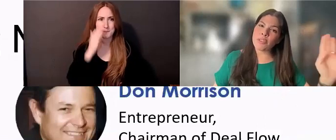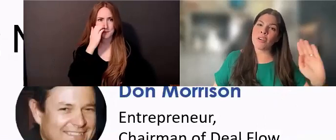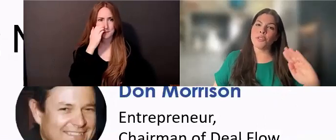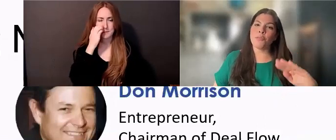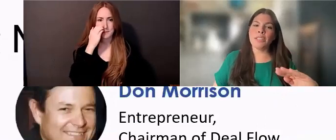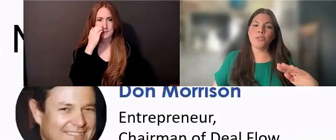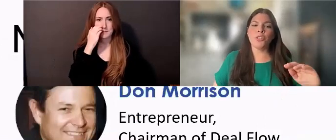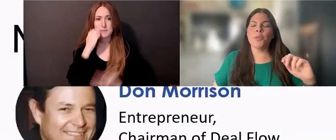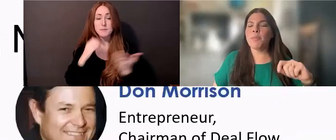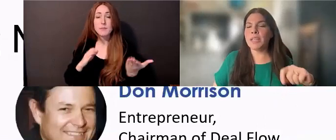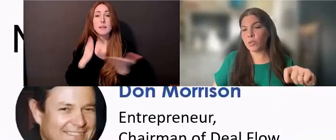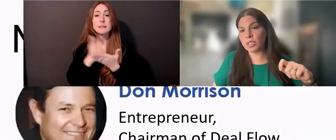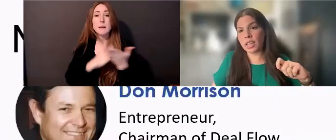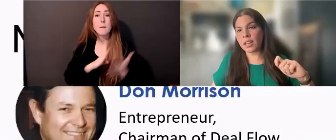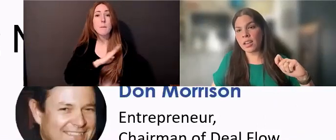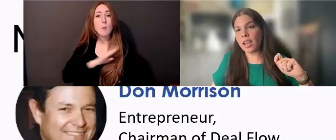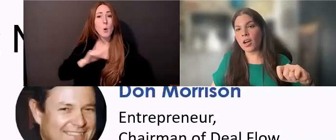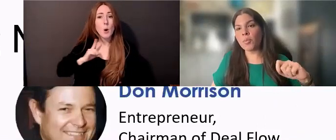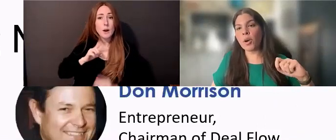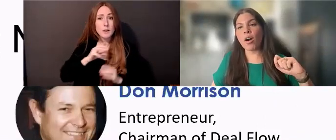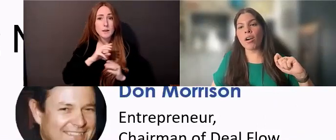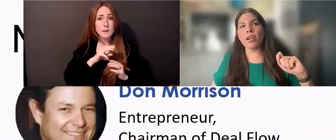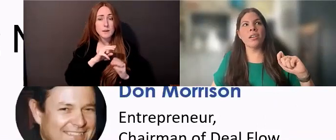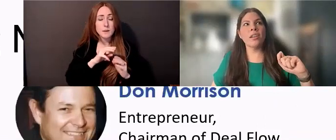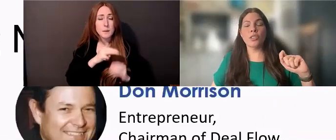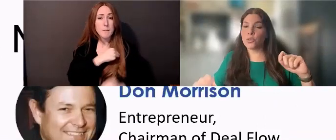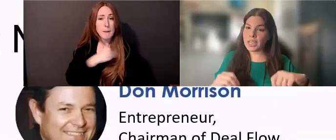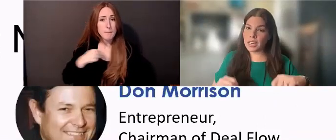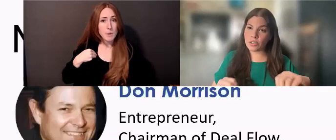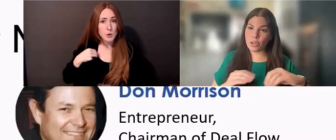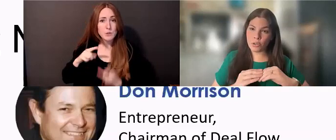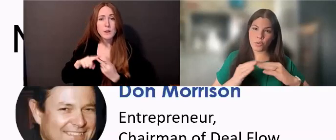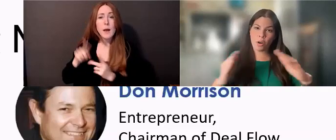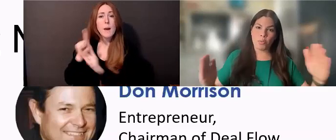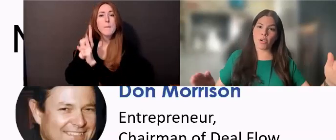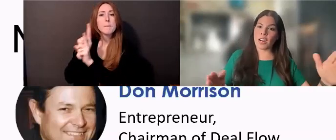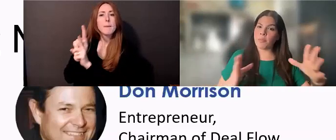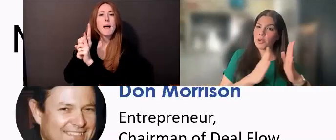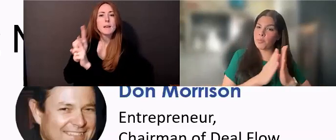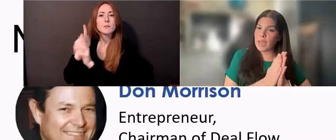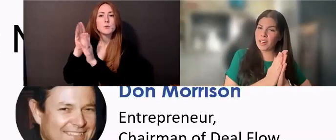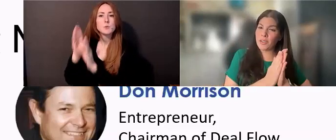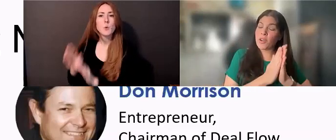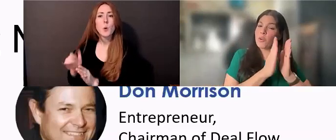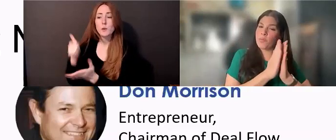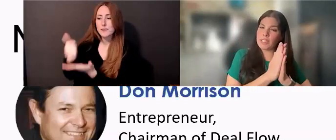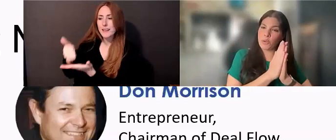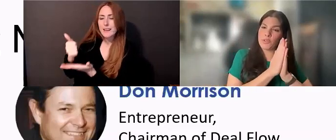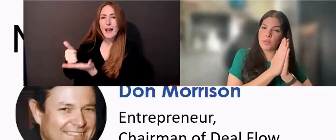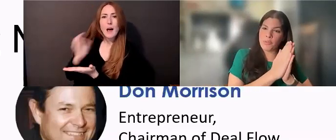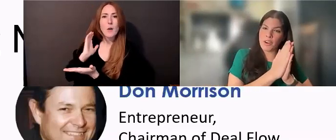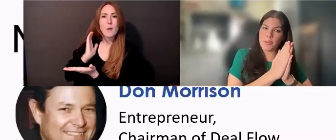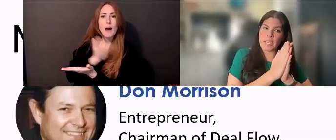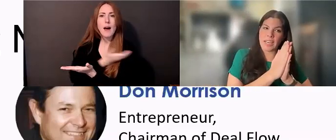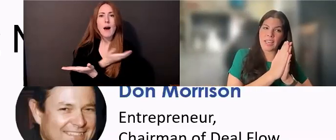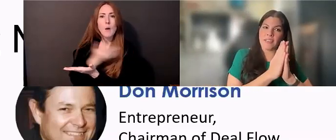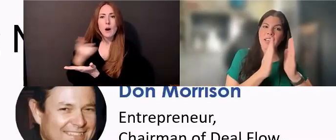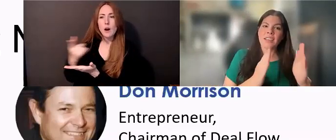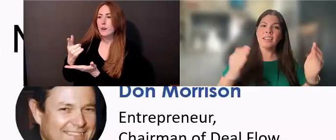are also mentors, but mentors that help our trainees go through our program. They're paired with mentors from the very beginning.